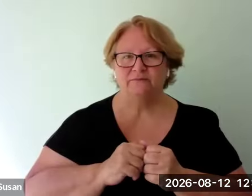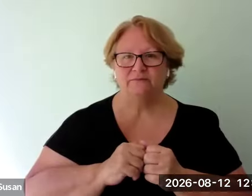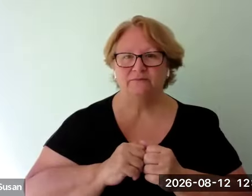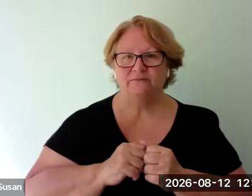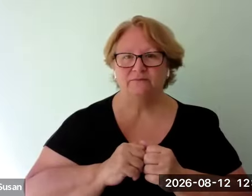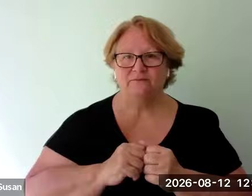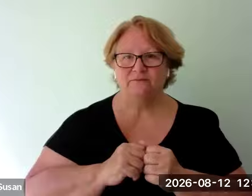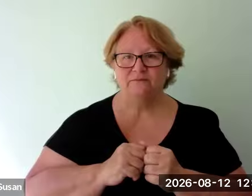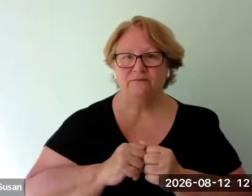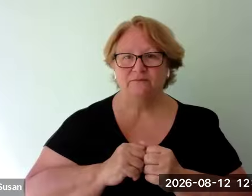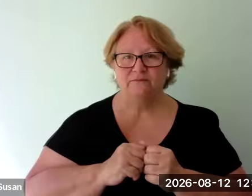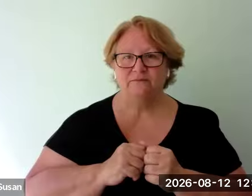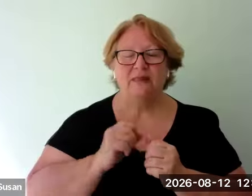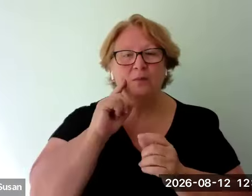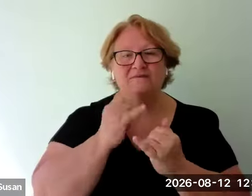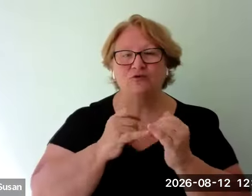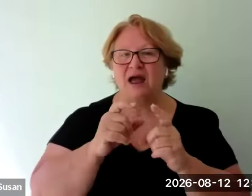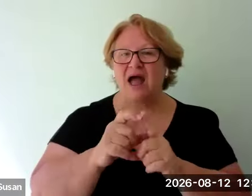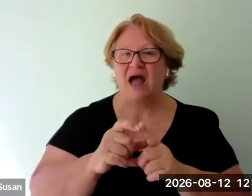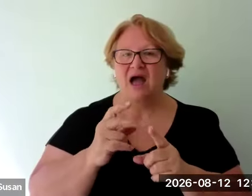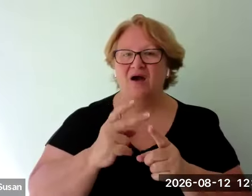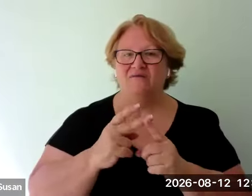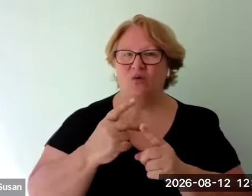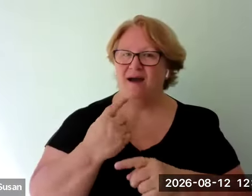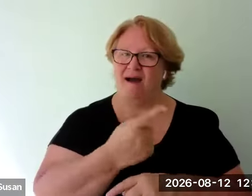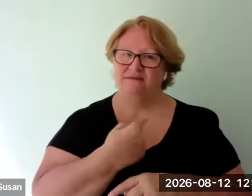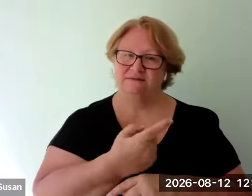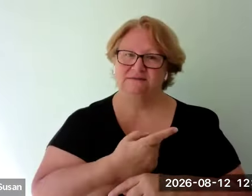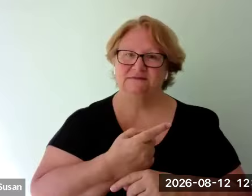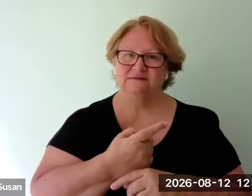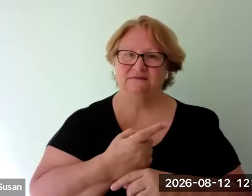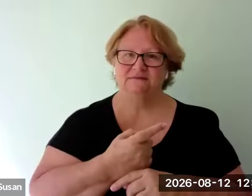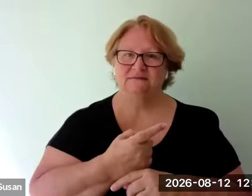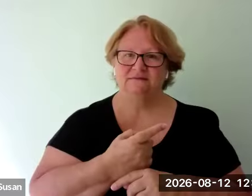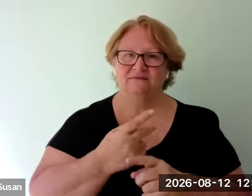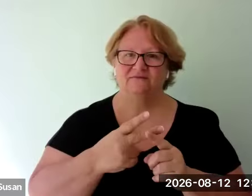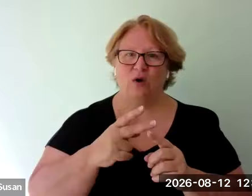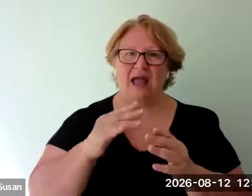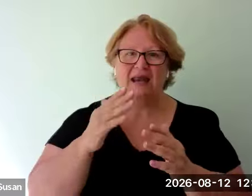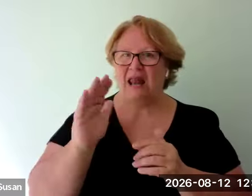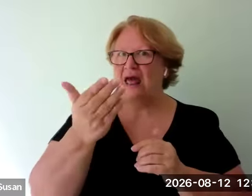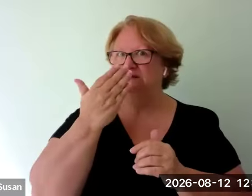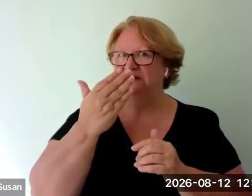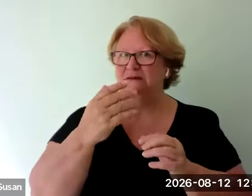there are any issues